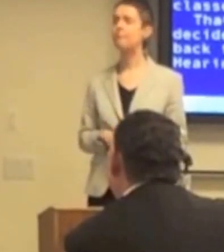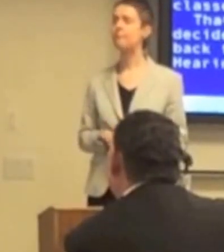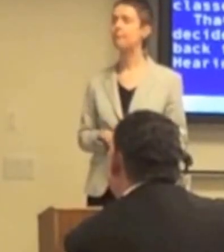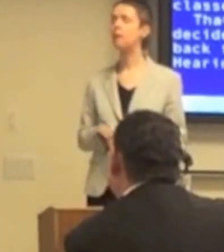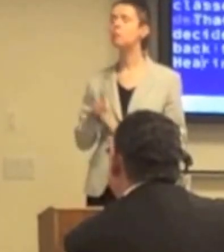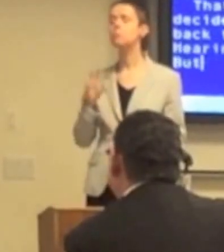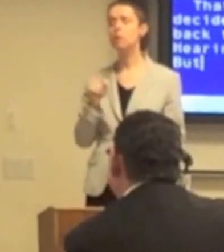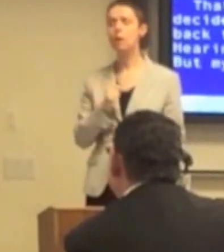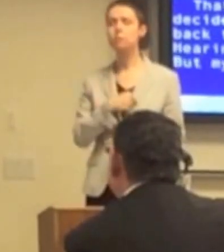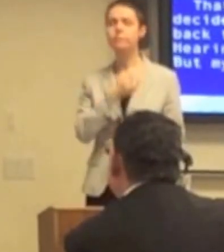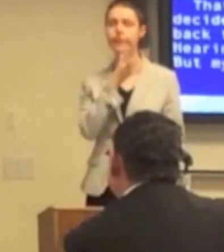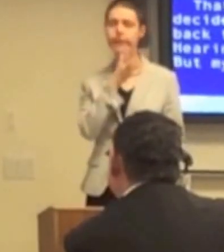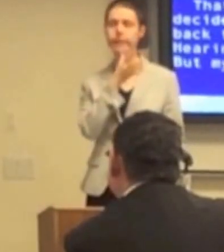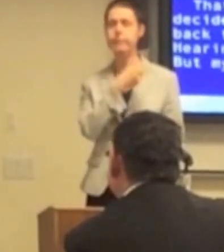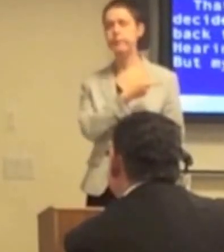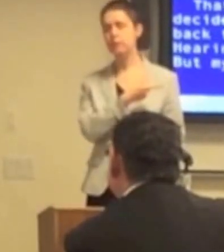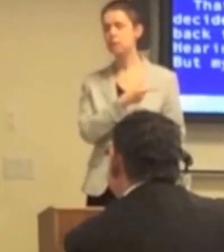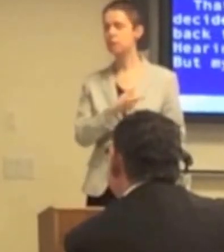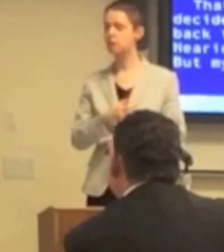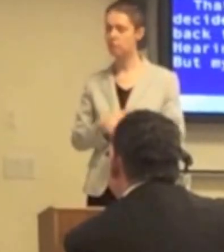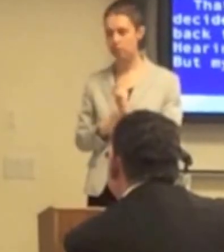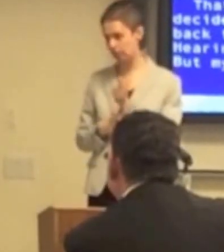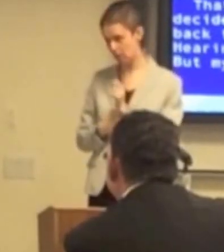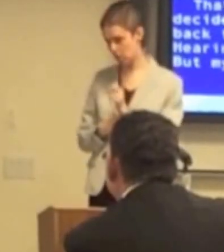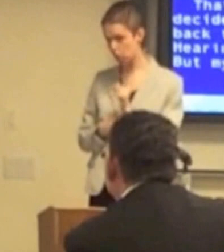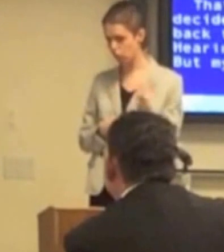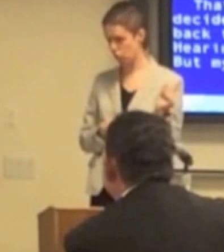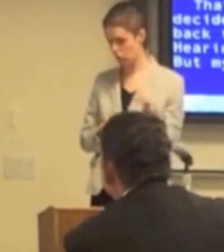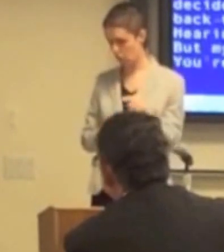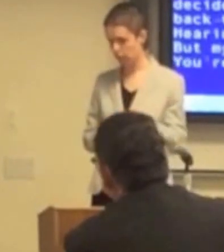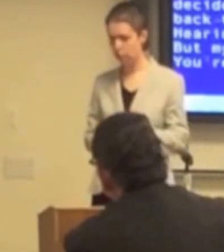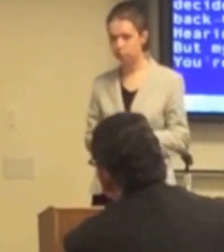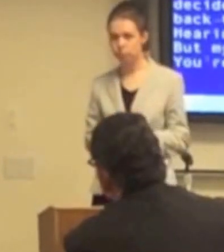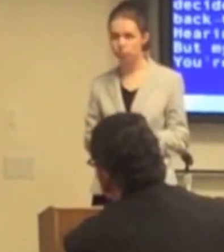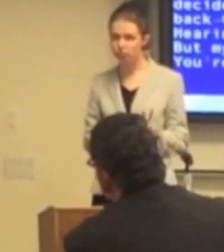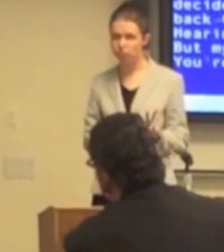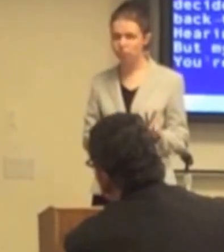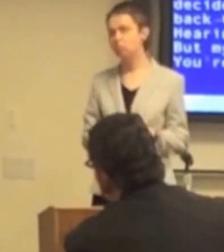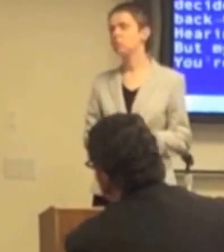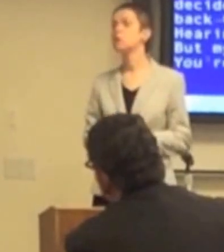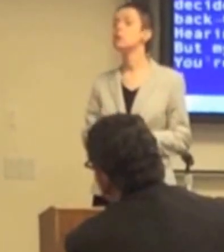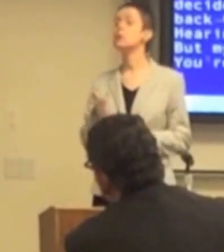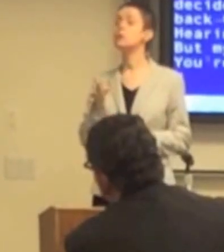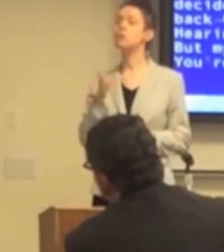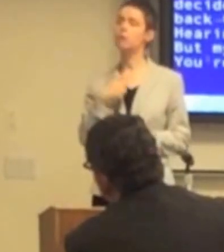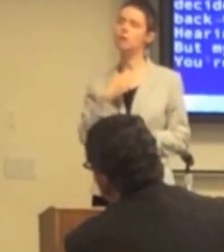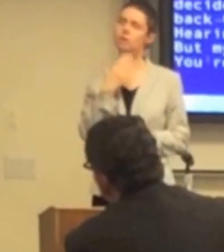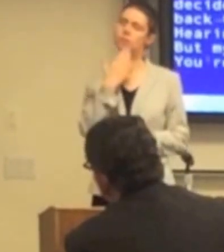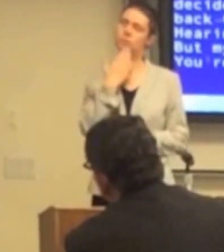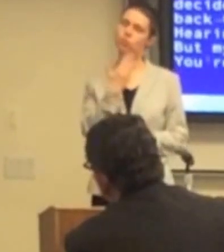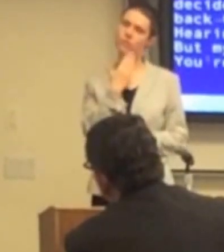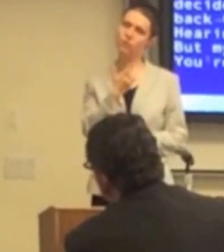But my mom said no, no, no. You're going. Mom, I'm really grateful for that.